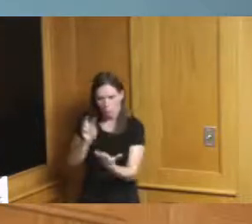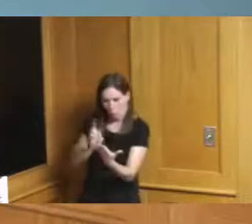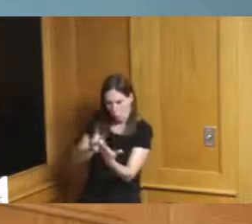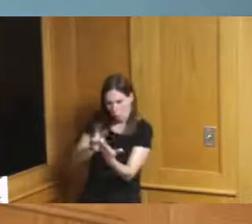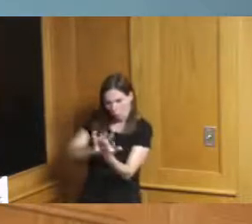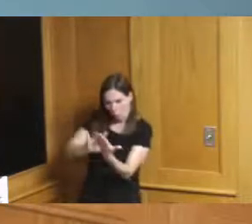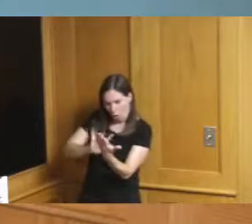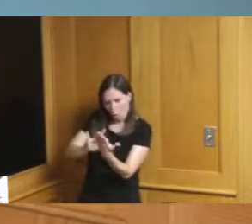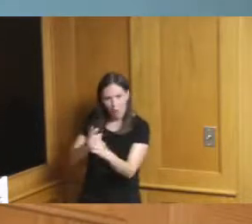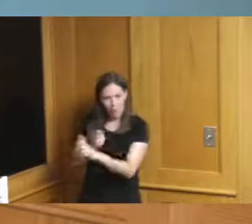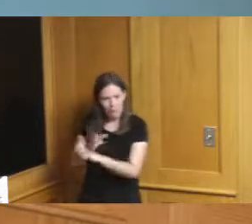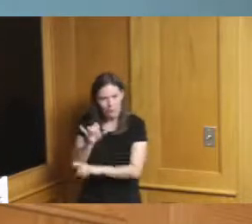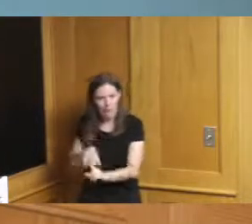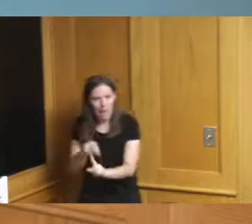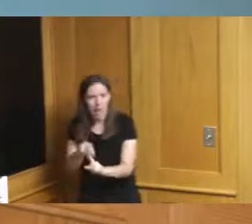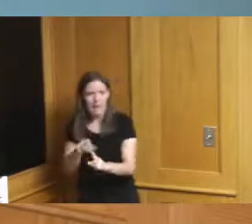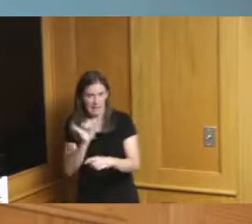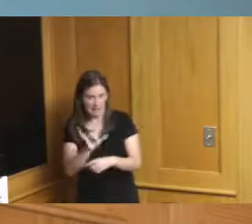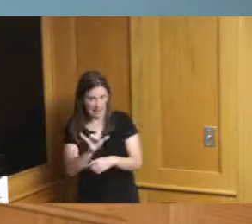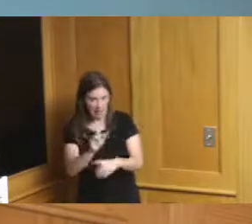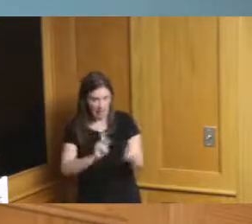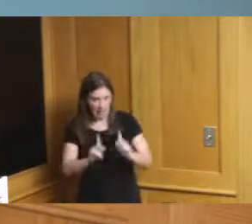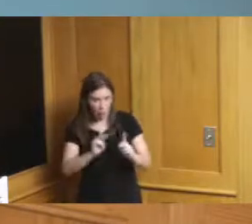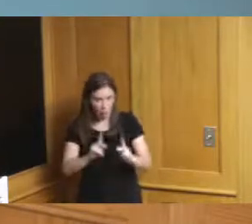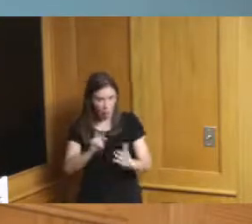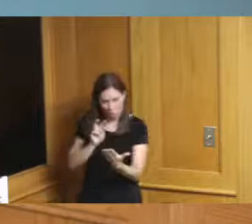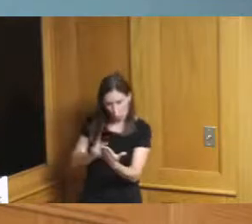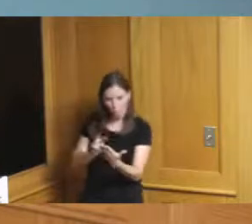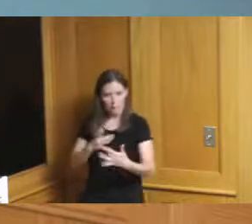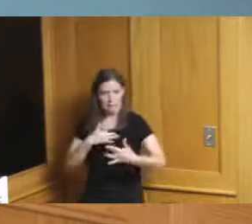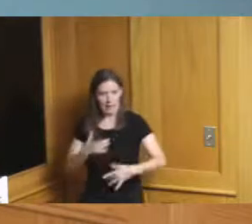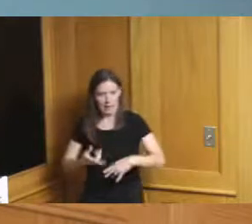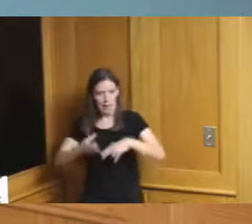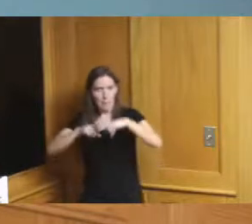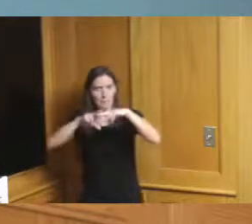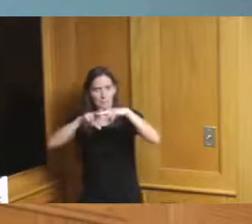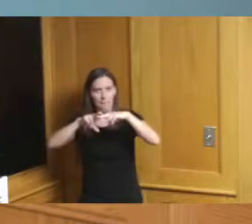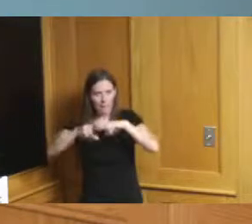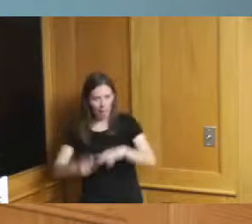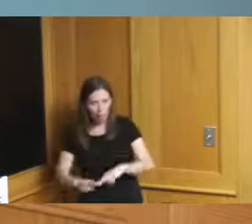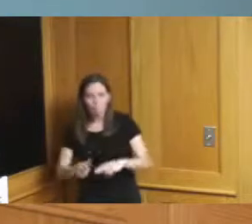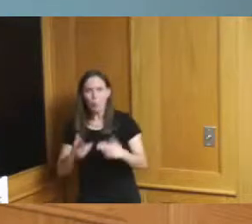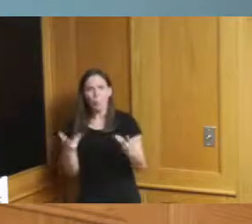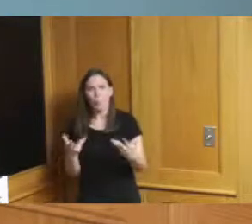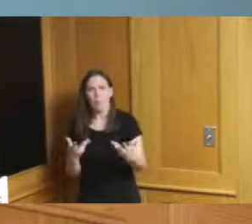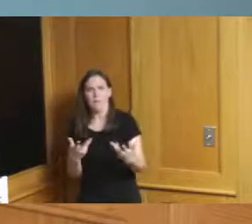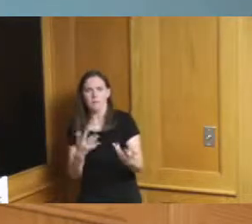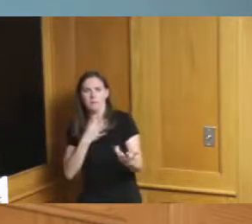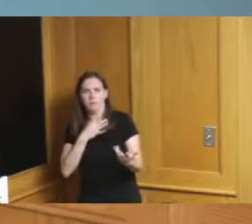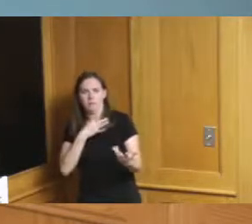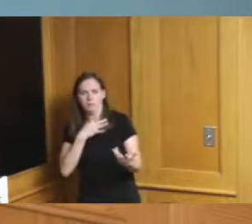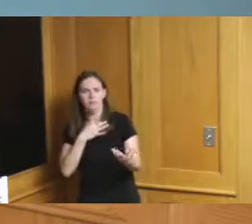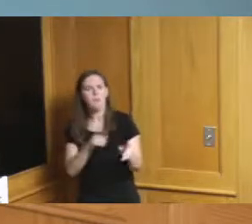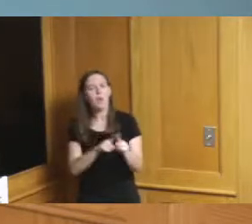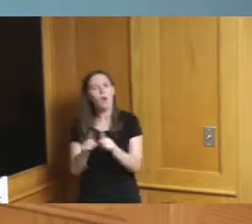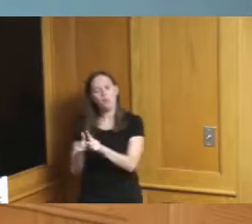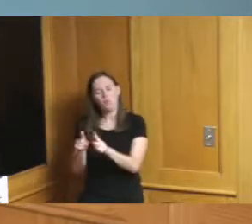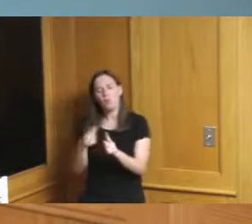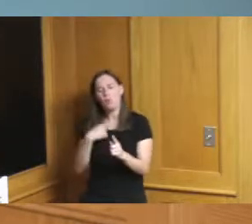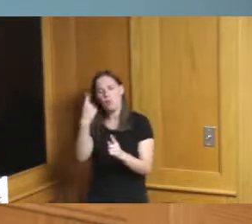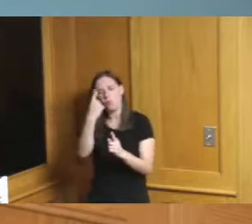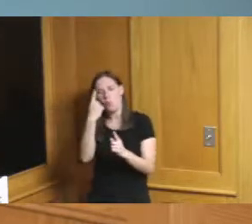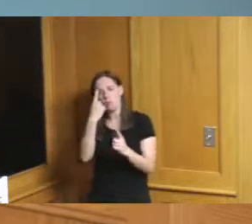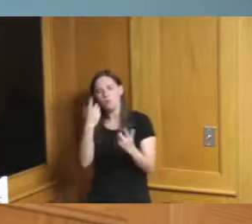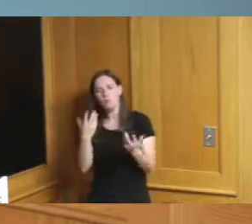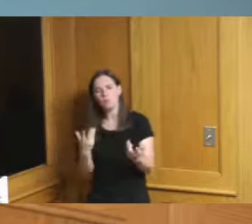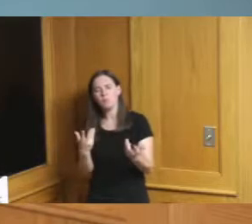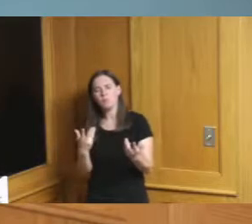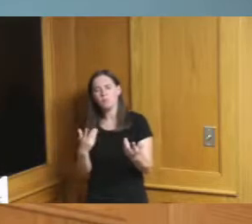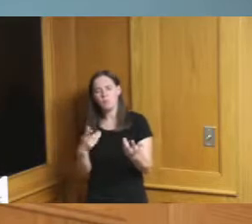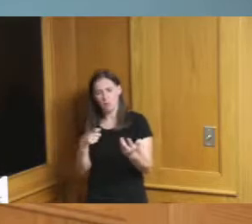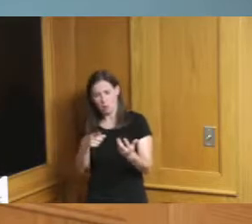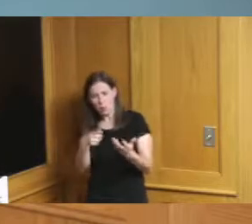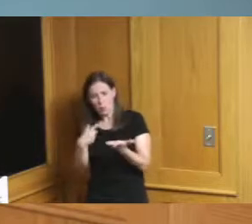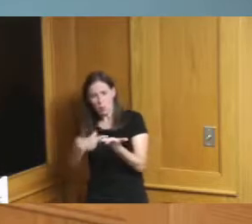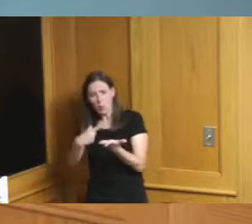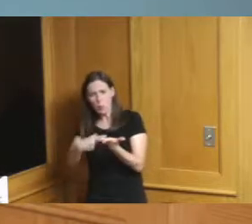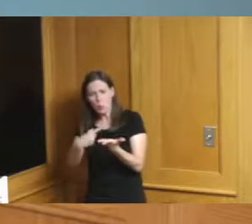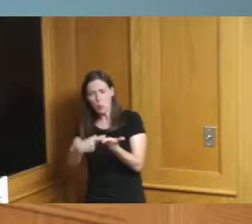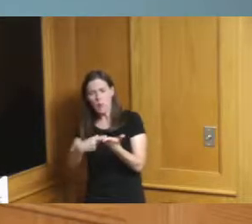know has a user going up or down the other thing is where you know you talked about automation